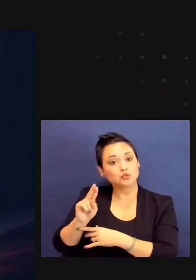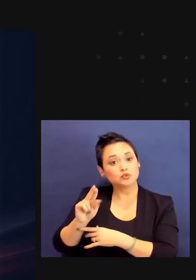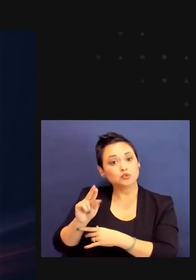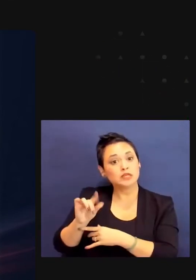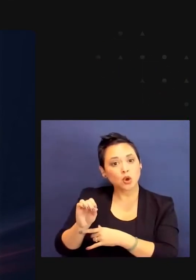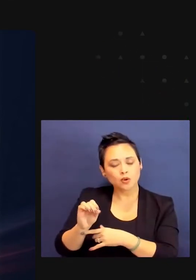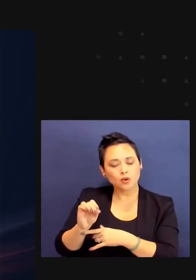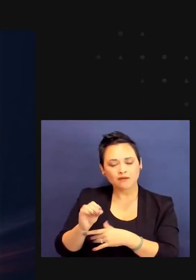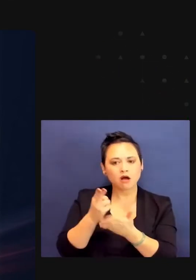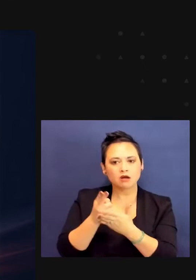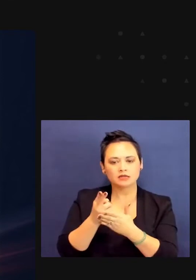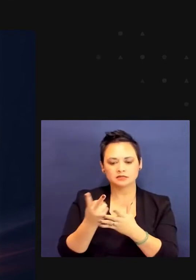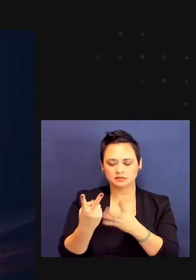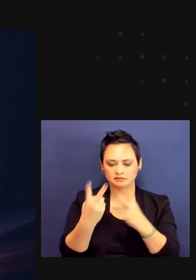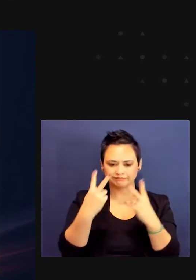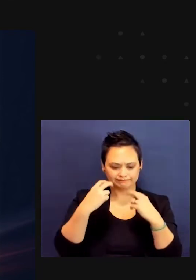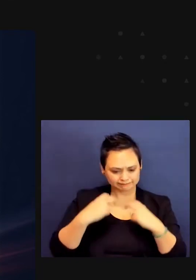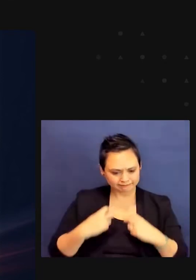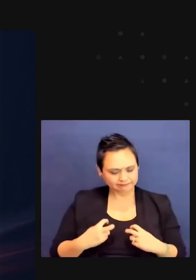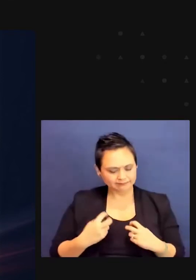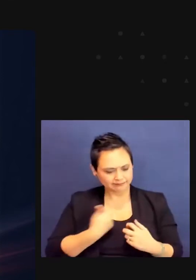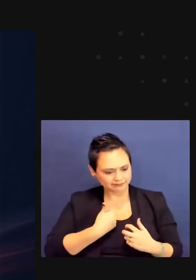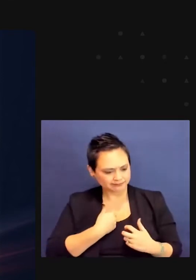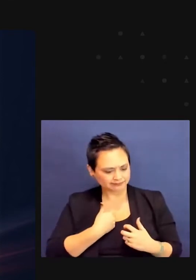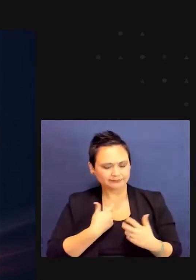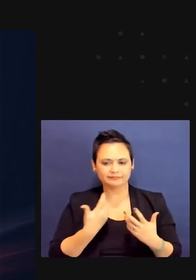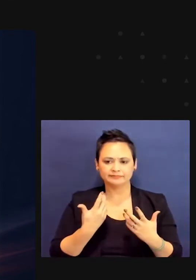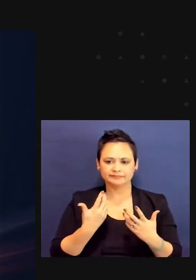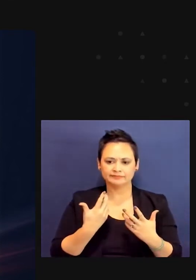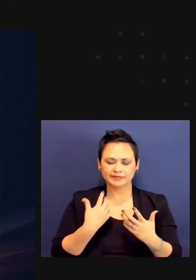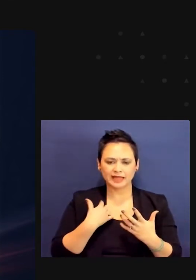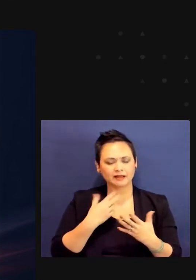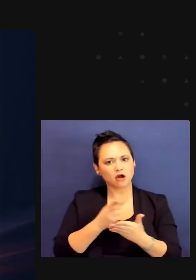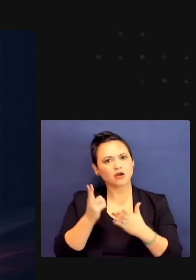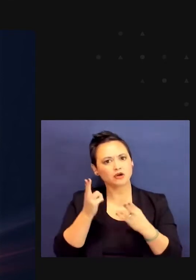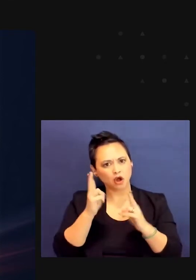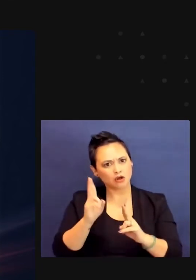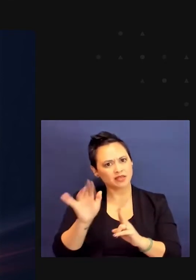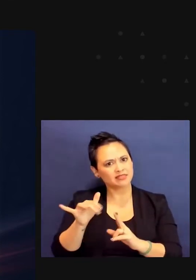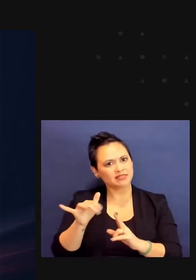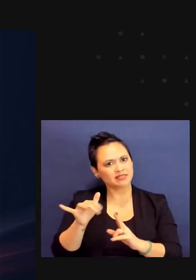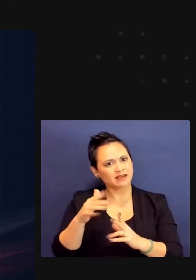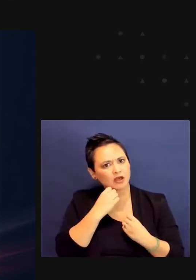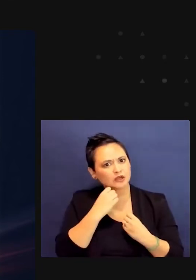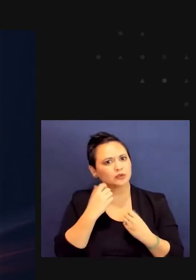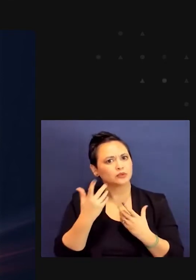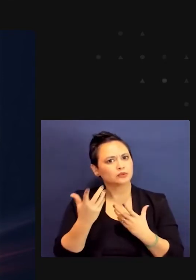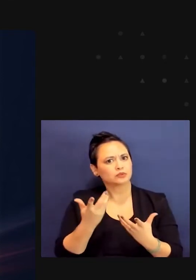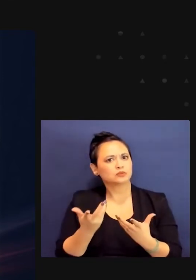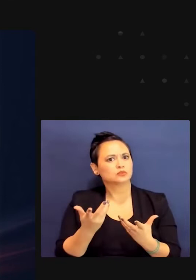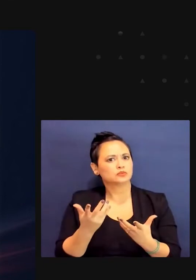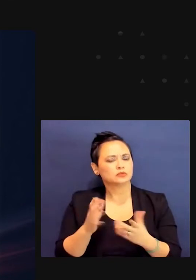that you espouse to have? Culture is not also defined by the top down.